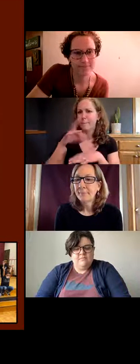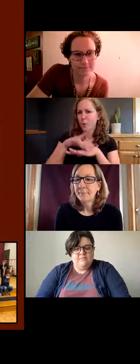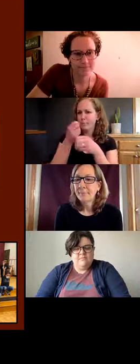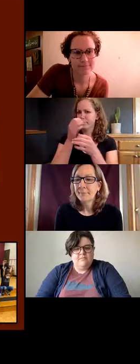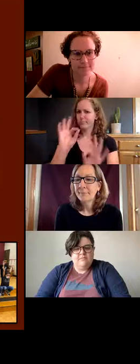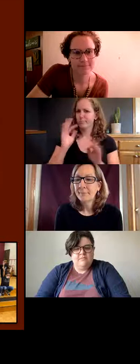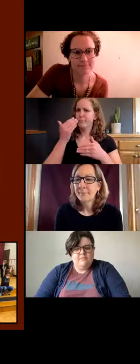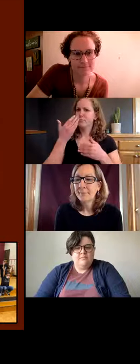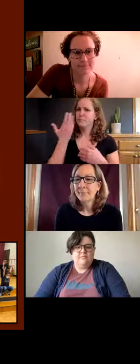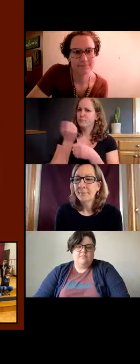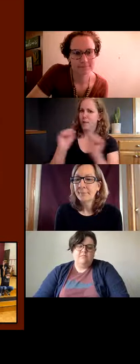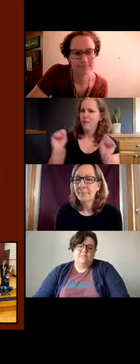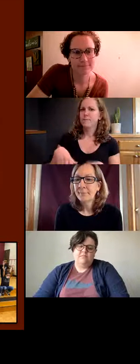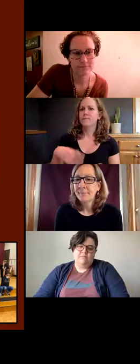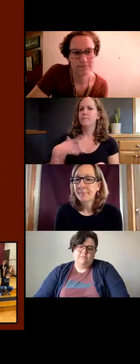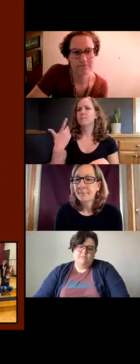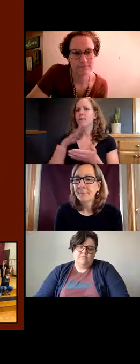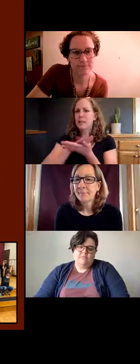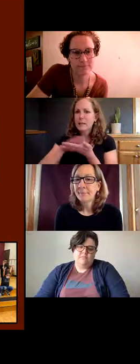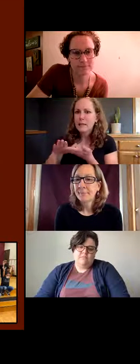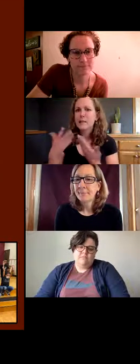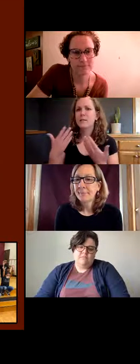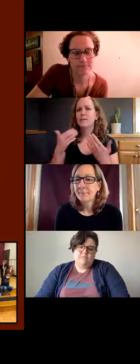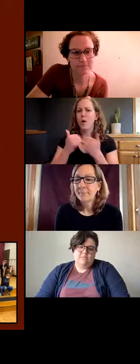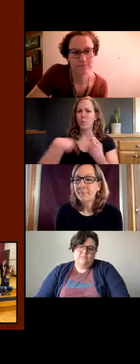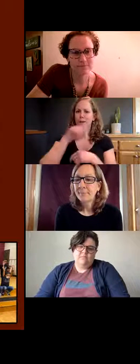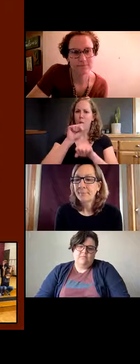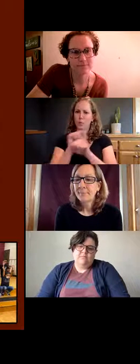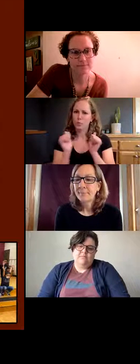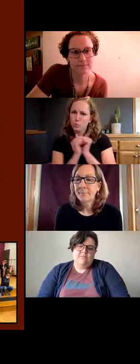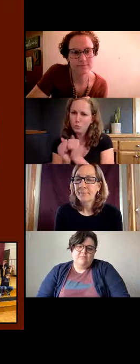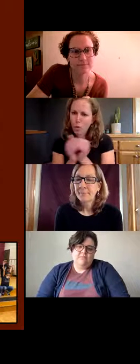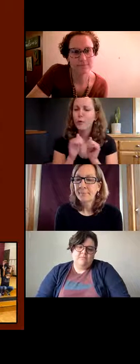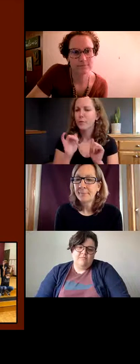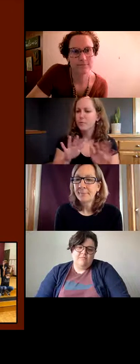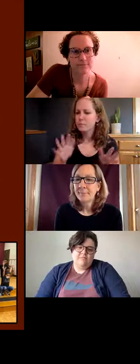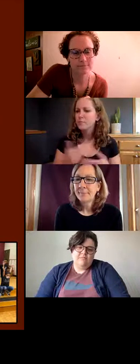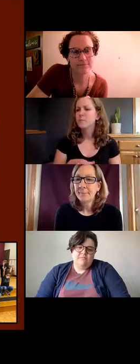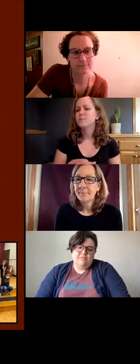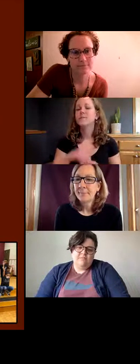do things... why do we help the earth? Why do we keep it safe and clean? How do we work together